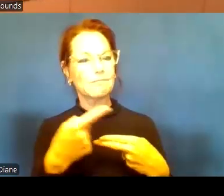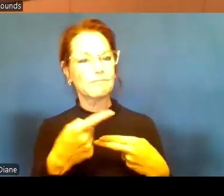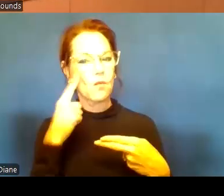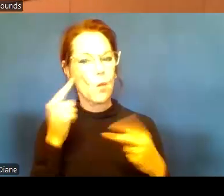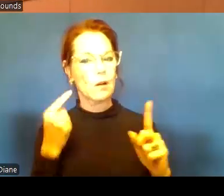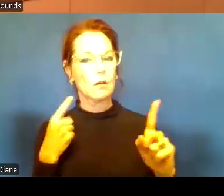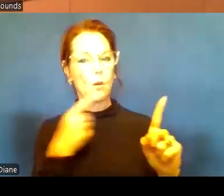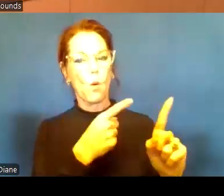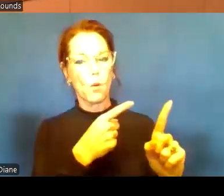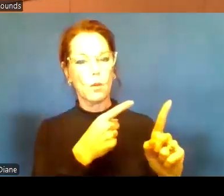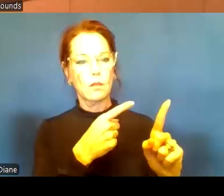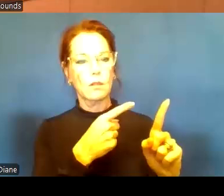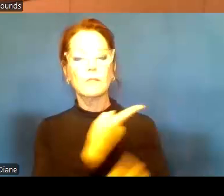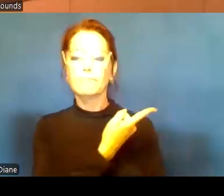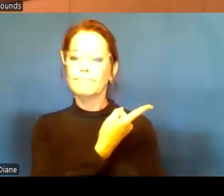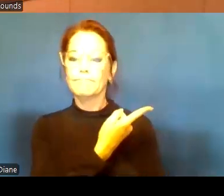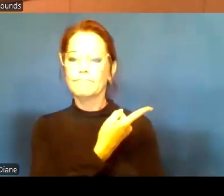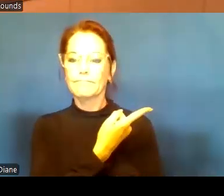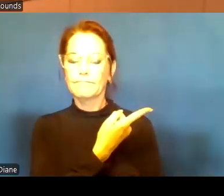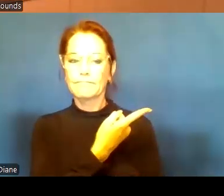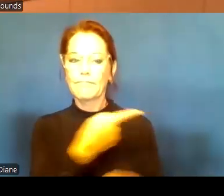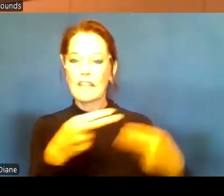have so here are some of the other slides so here are some of the goals that just